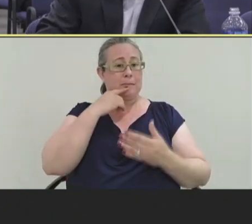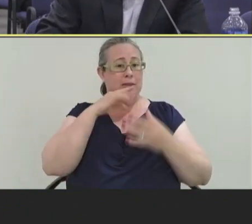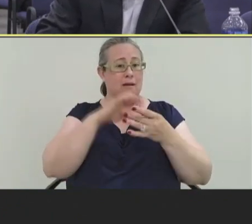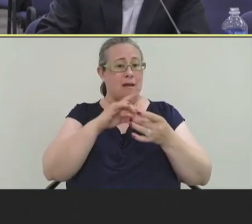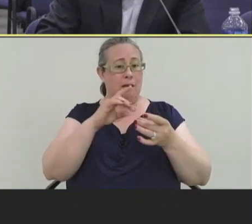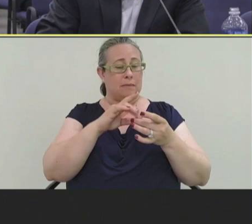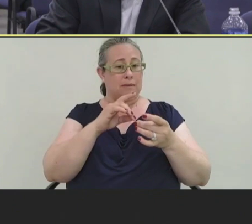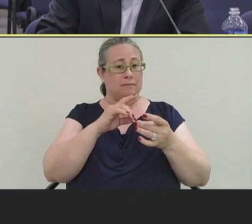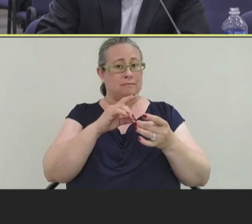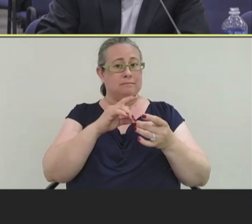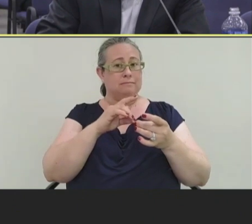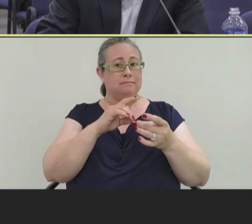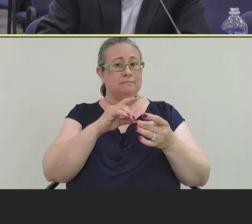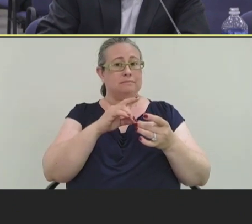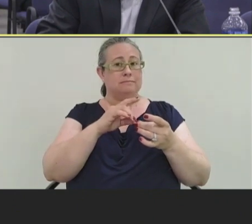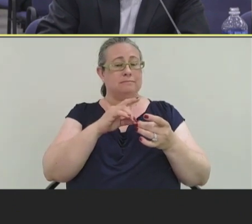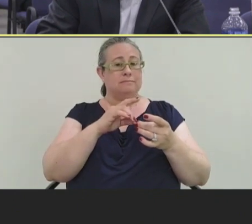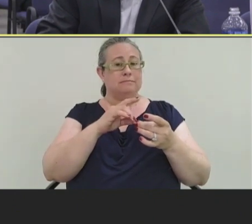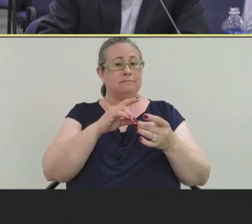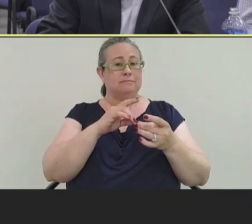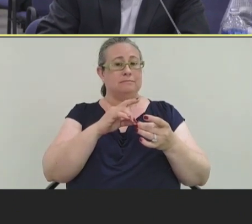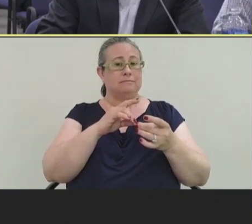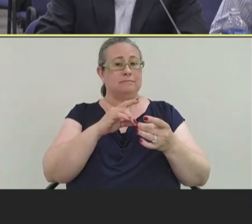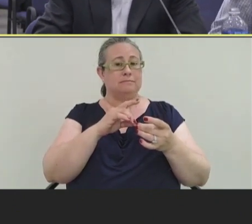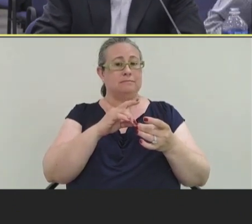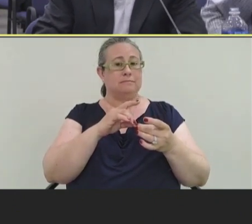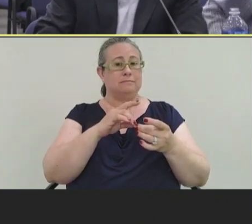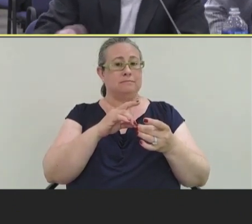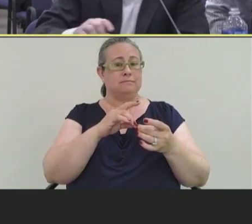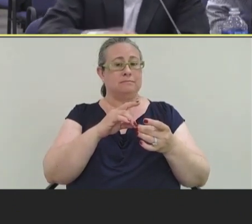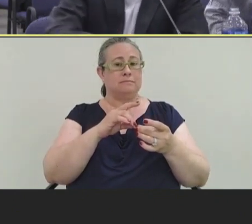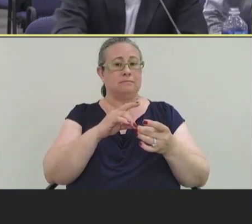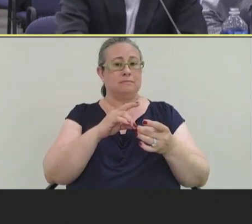Ann Aikin: I think we just have one .